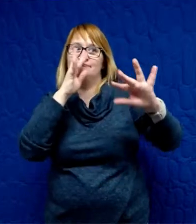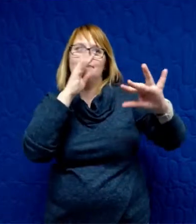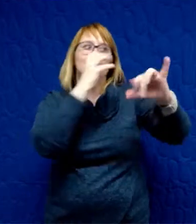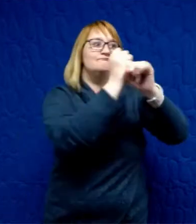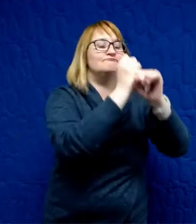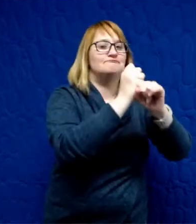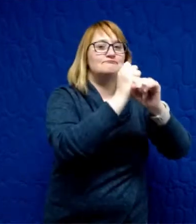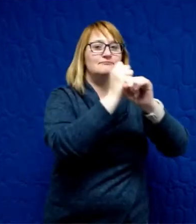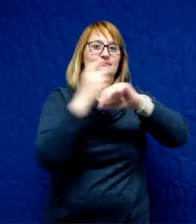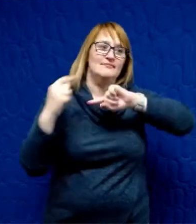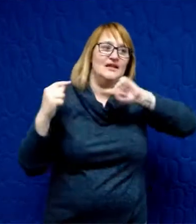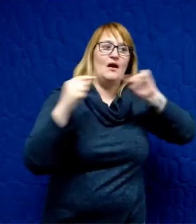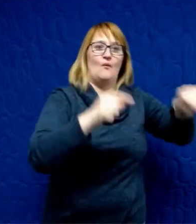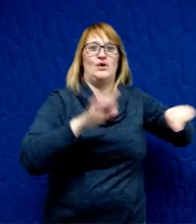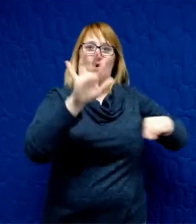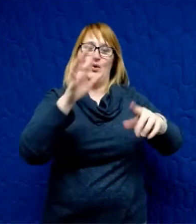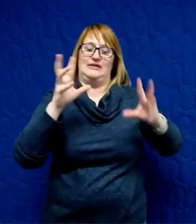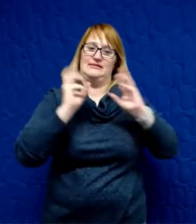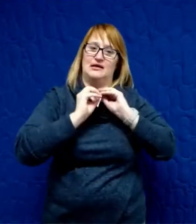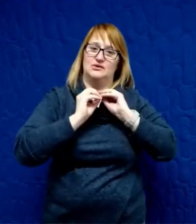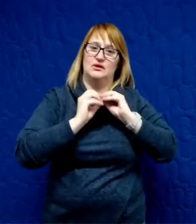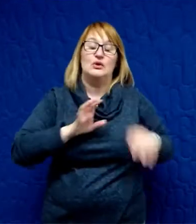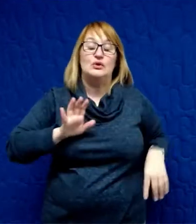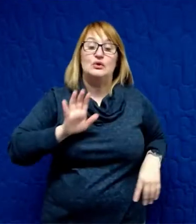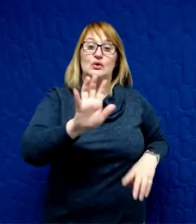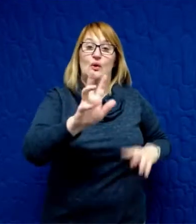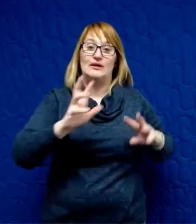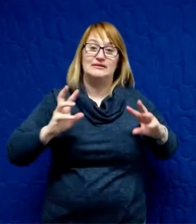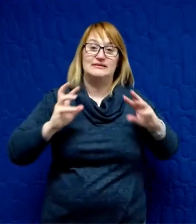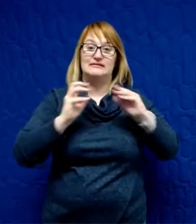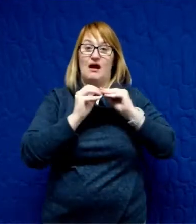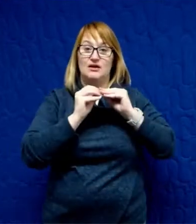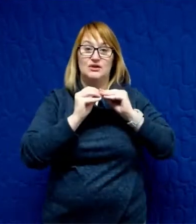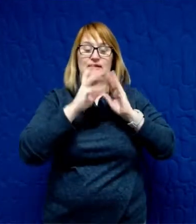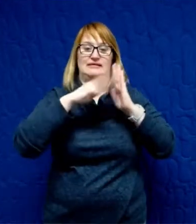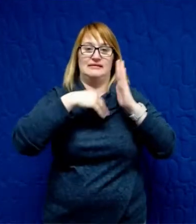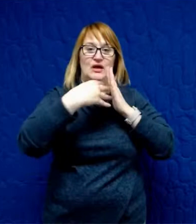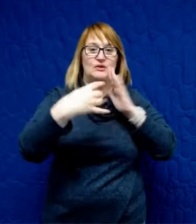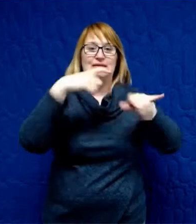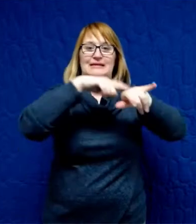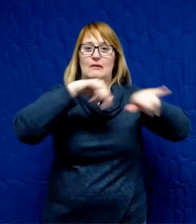to be in your session because your session is scheduled at the same time as